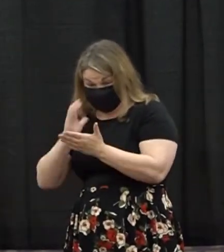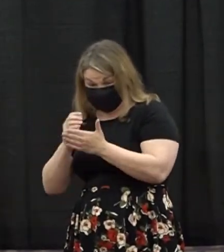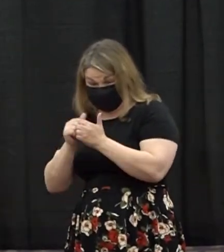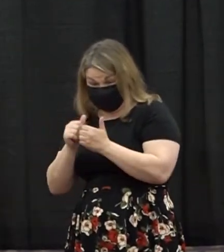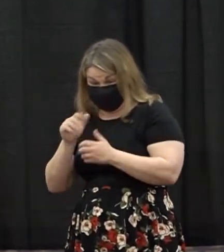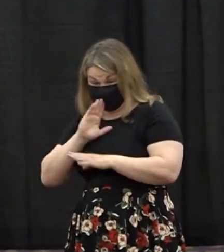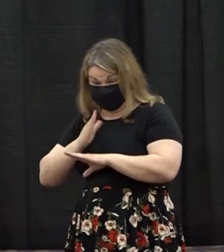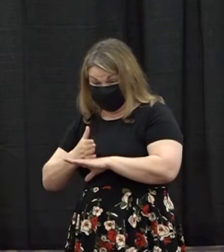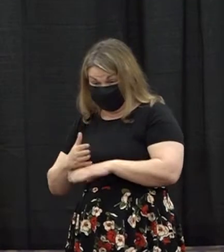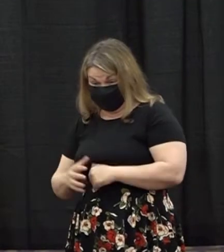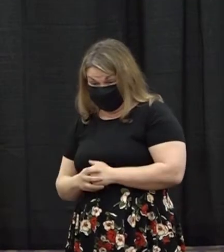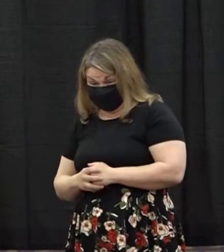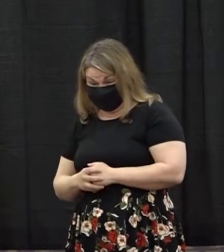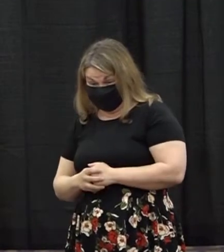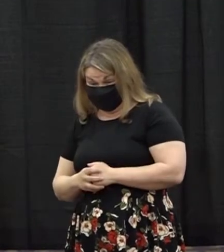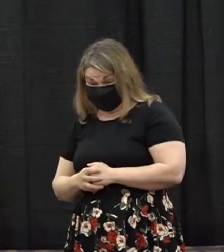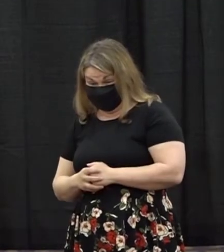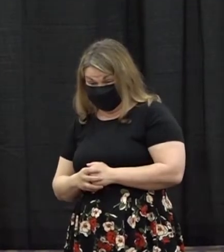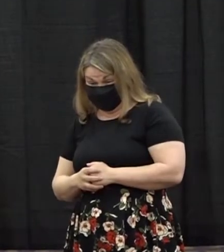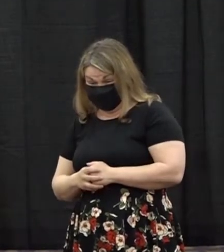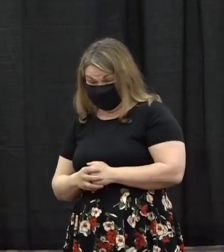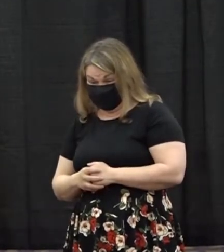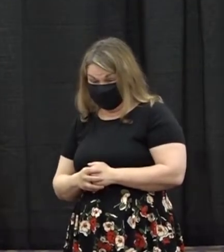Mom and dad, do you want to come up and take a picture with your daughter?